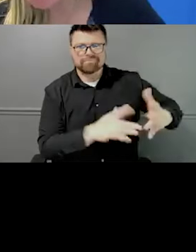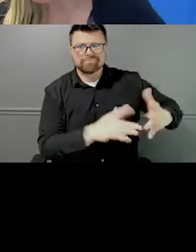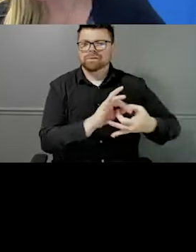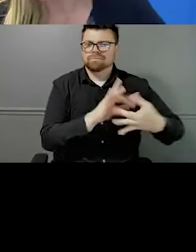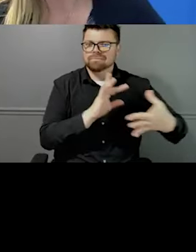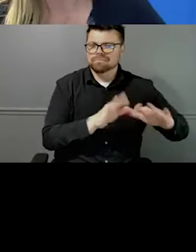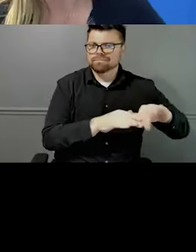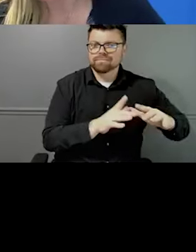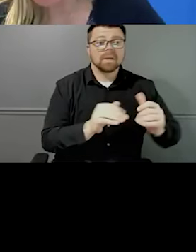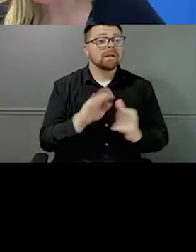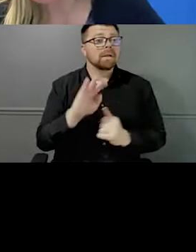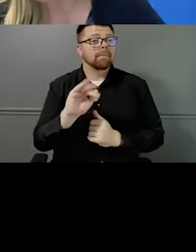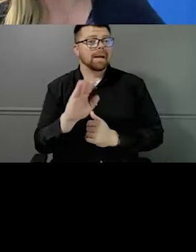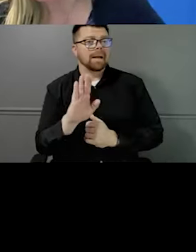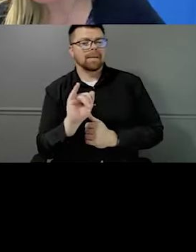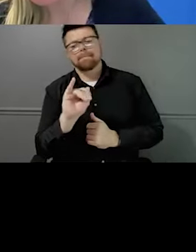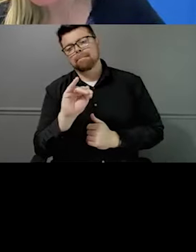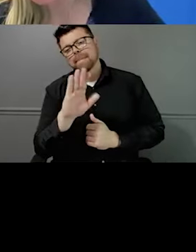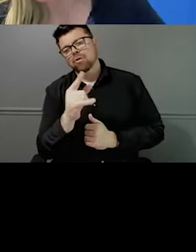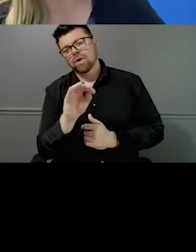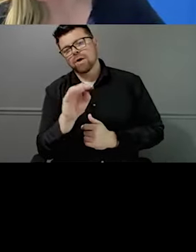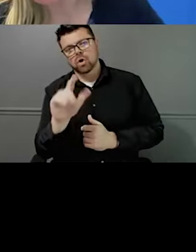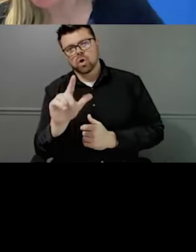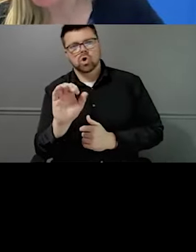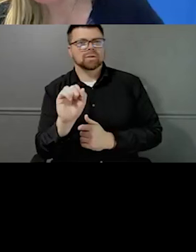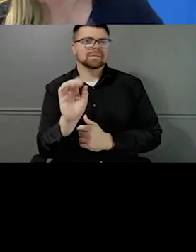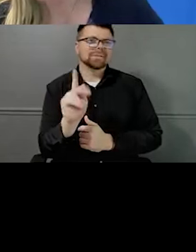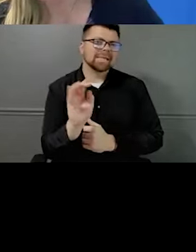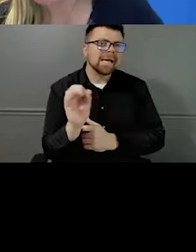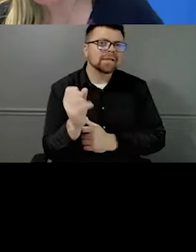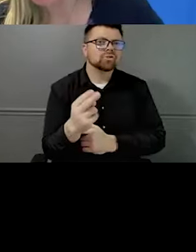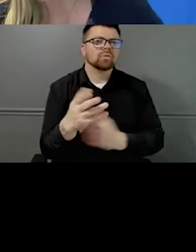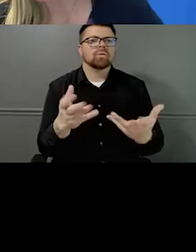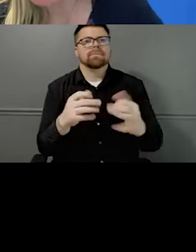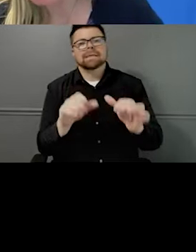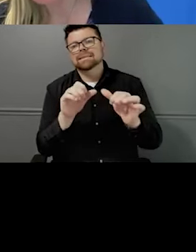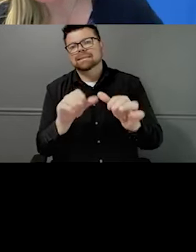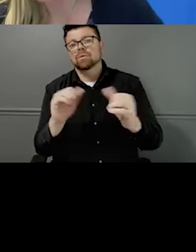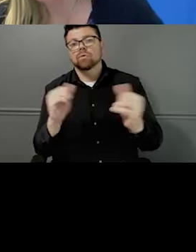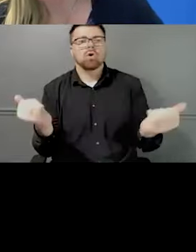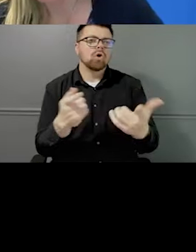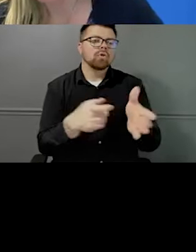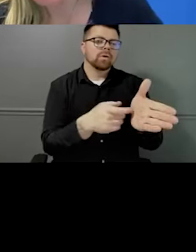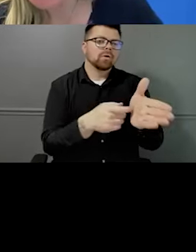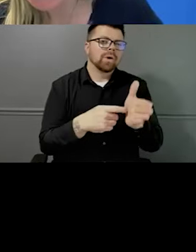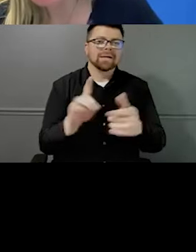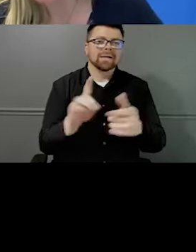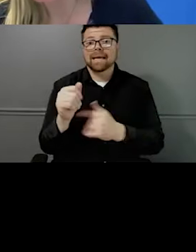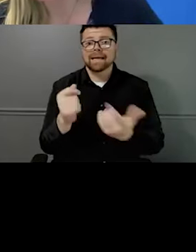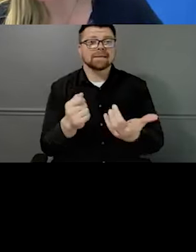We want to be absolutely consistent with all of the required data elements and sets of data,